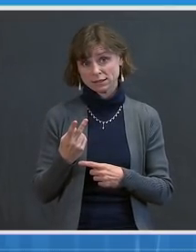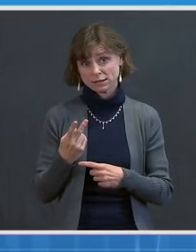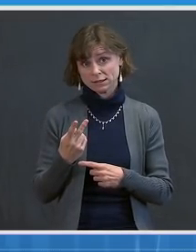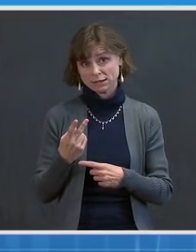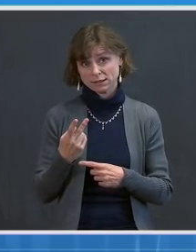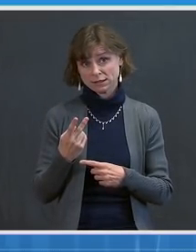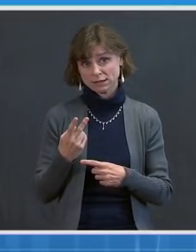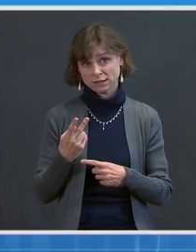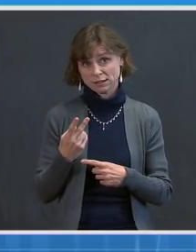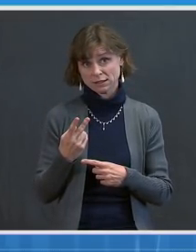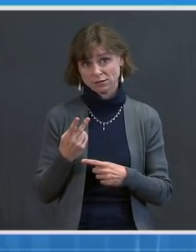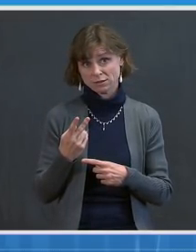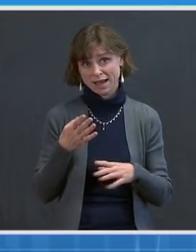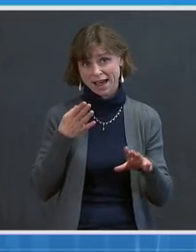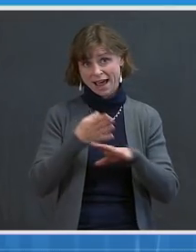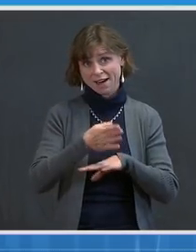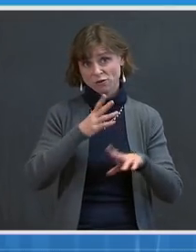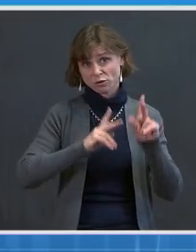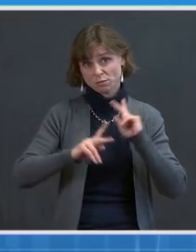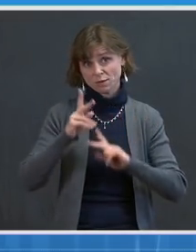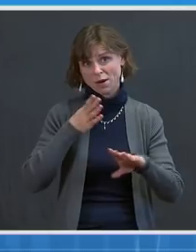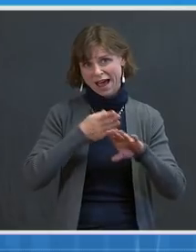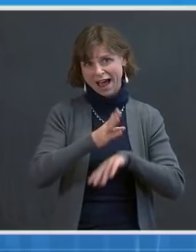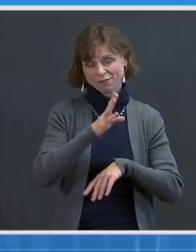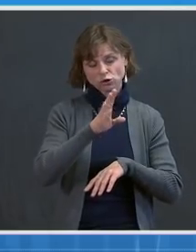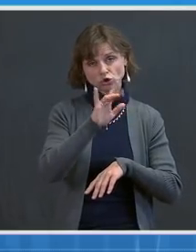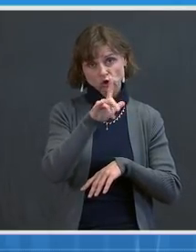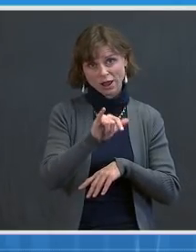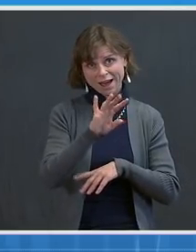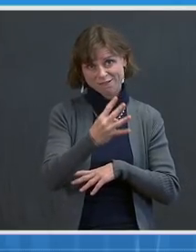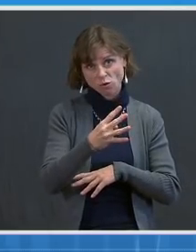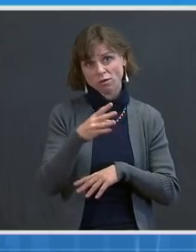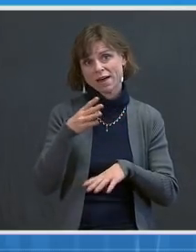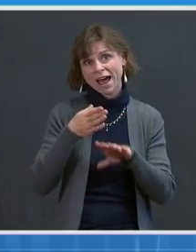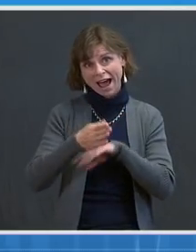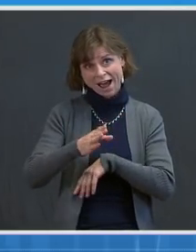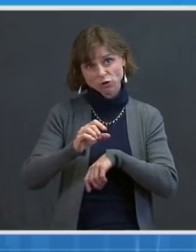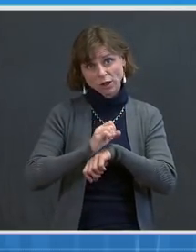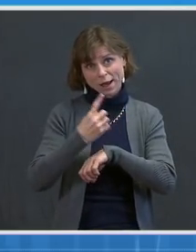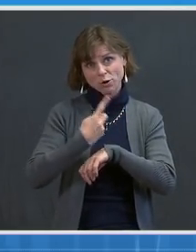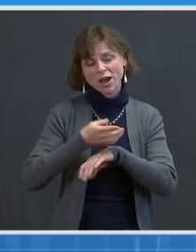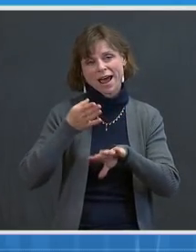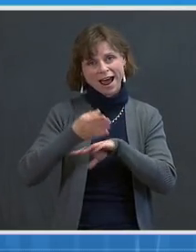We saw it after July 4th. We saw it after Labor Day. We saw it after the Christmas holidays.